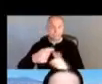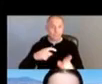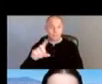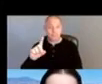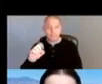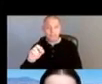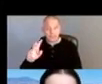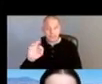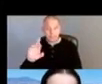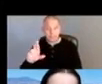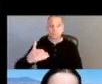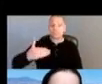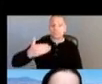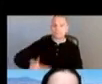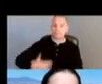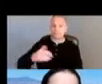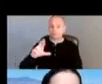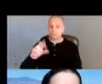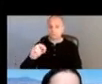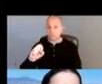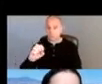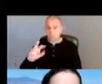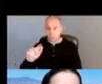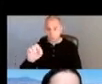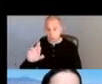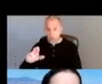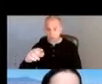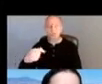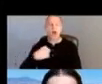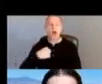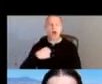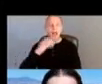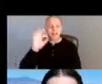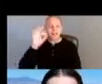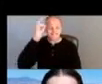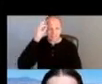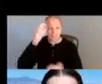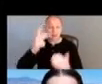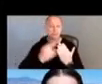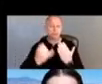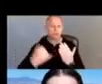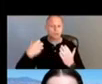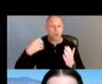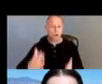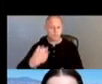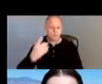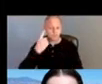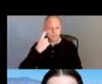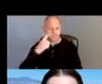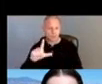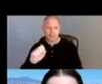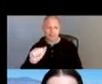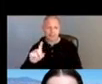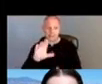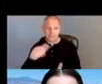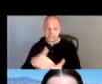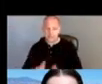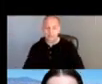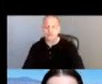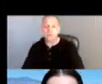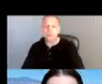here. I serve as the federal project officer for the LEAD Center which is a workforce innovation